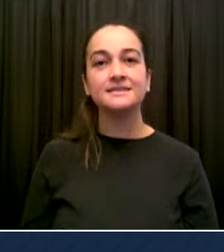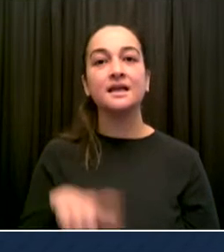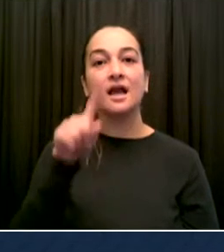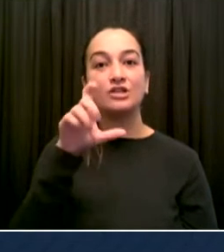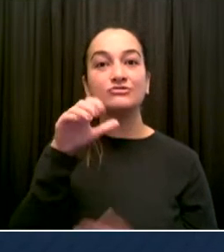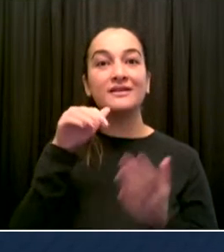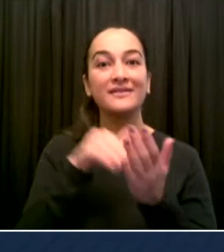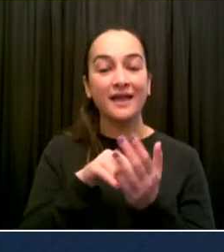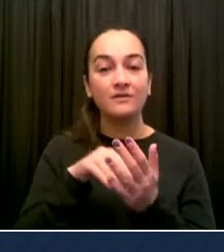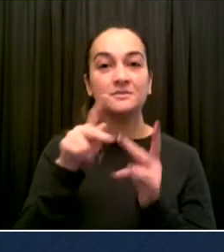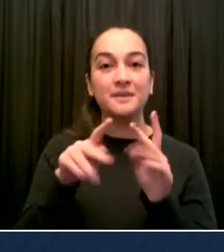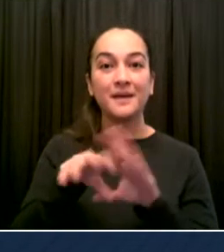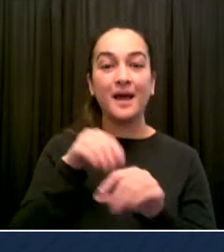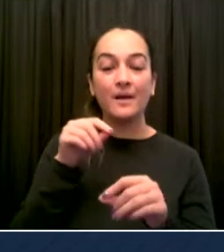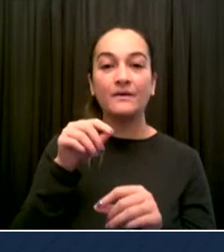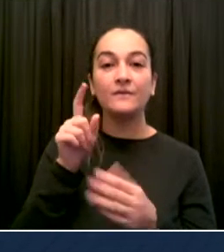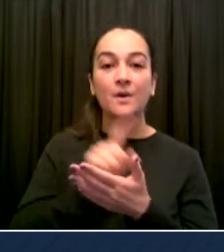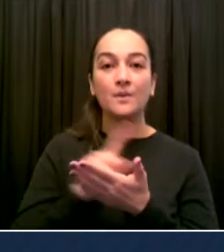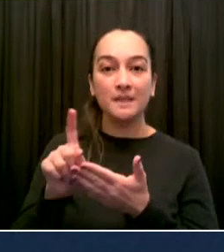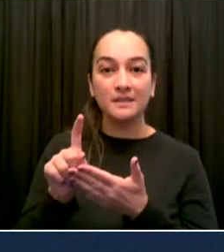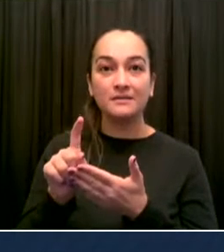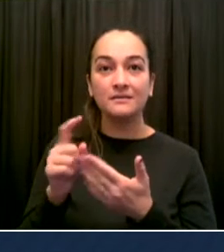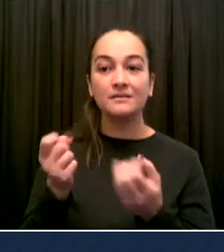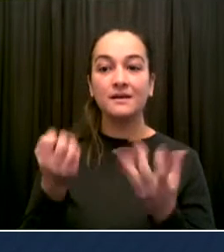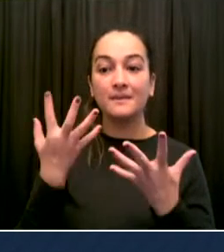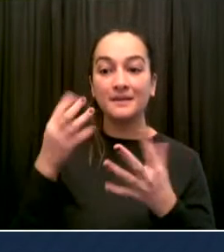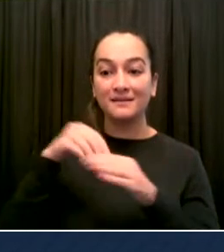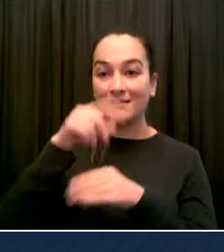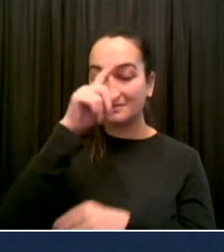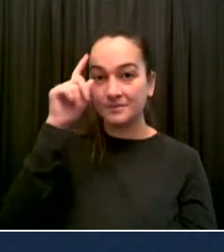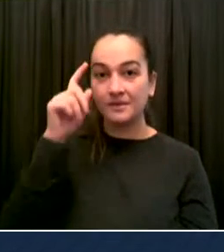CONFIRMD EPOSITIVITY LEVEL 15%.